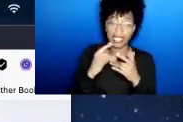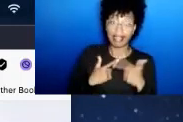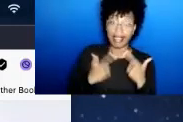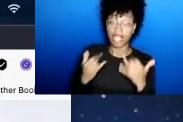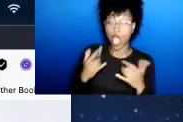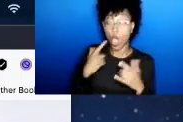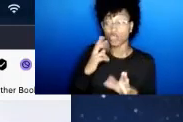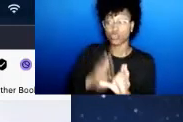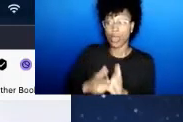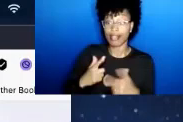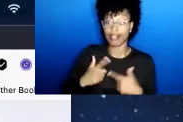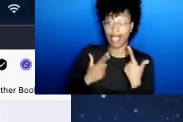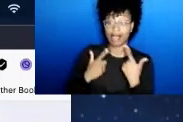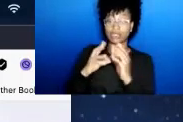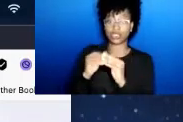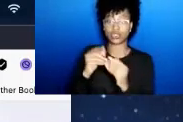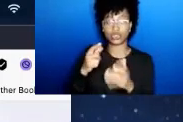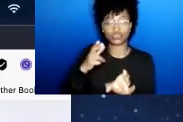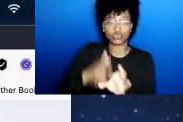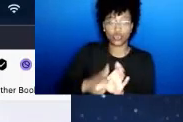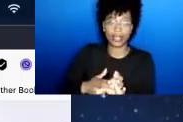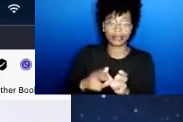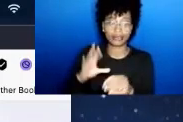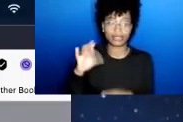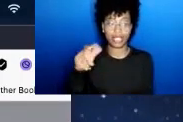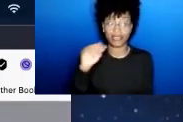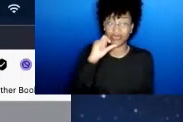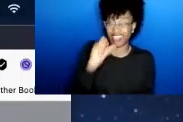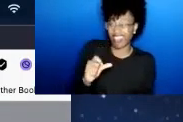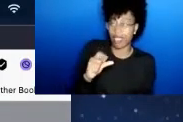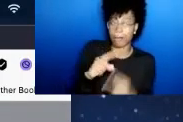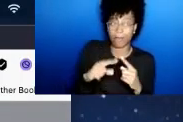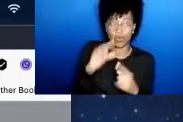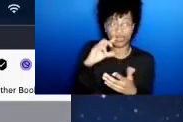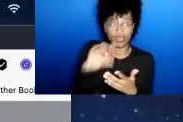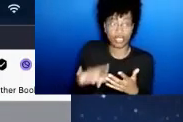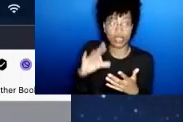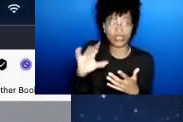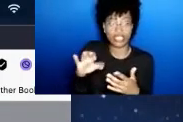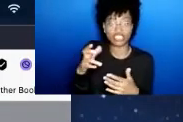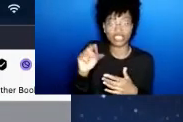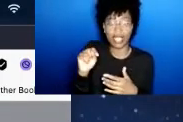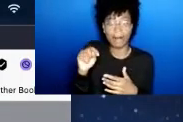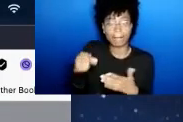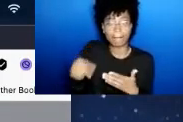06:37:03 They are not so when you click on the chat button here, you get some information